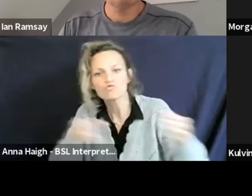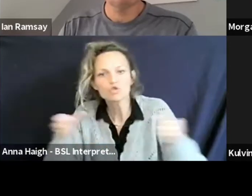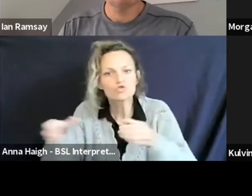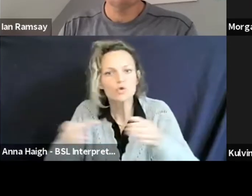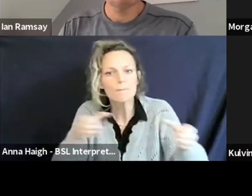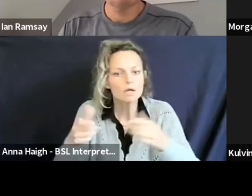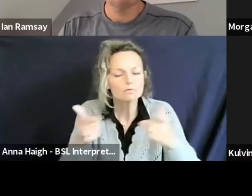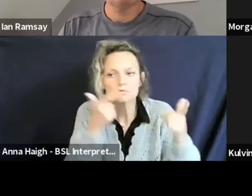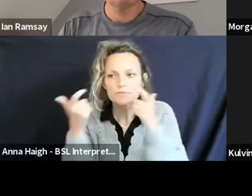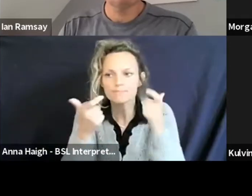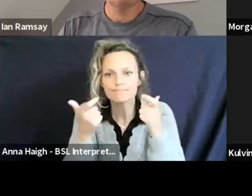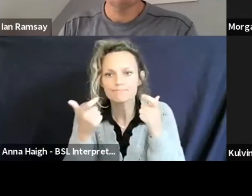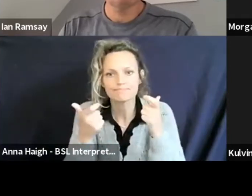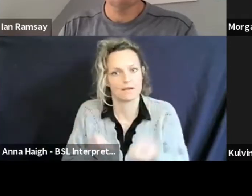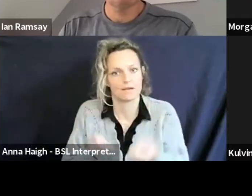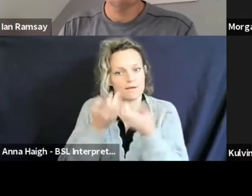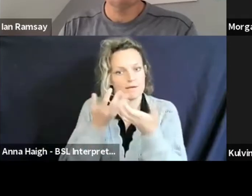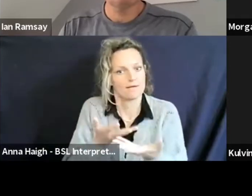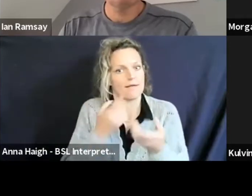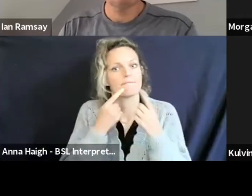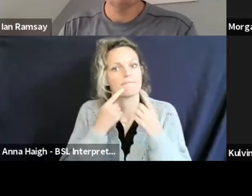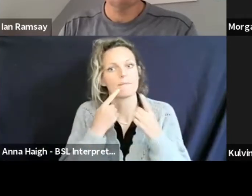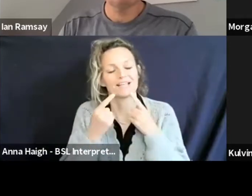The reason I'm here is to give a perspective in terms of what the recruitment processes look like.